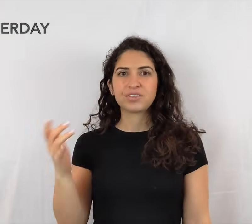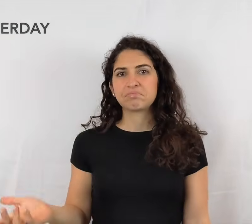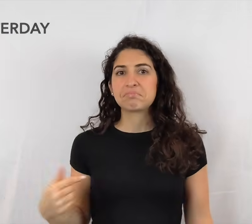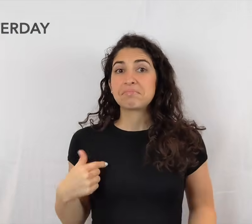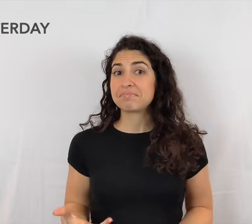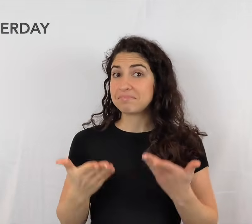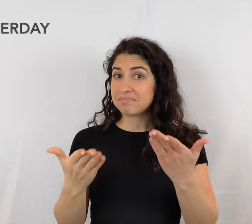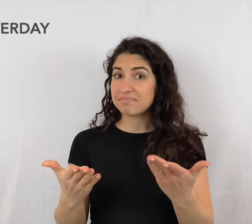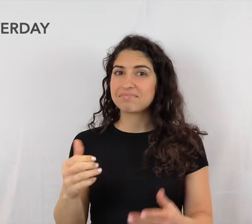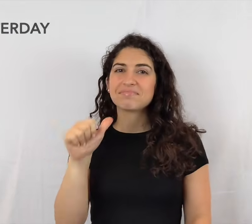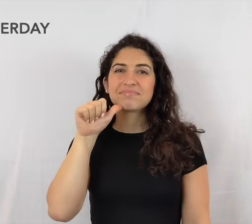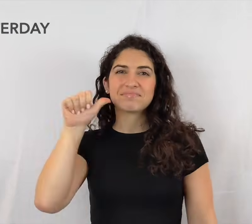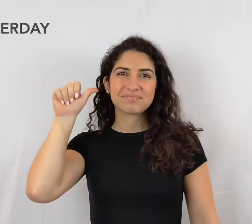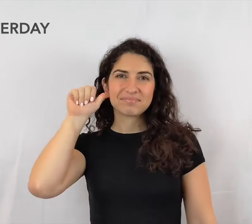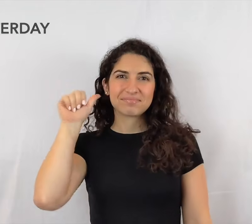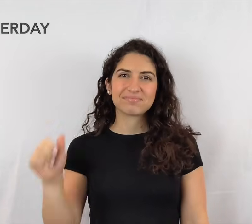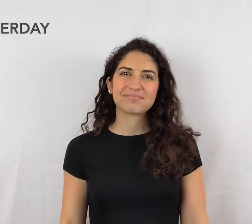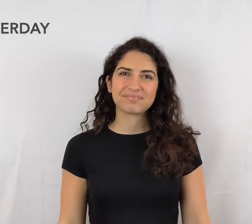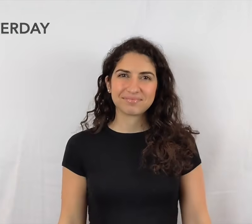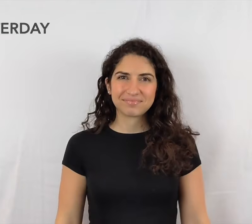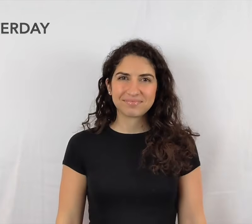I suggest YESTERDAY.